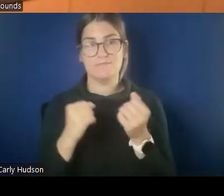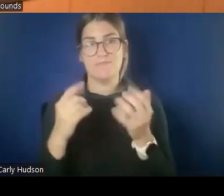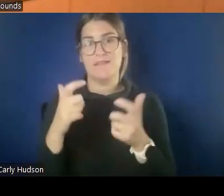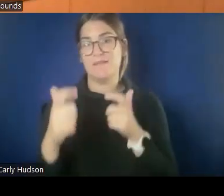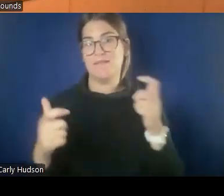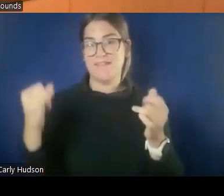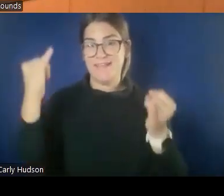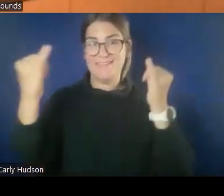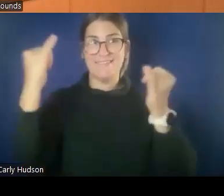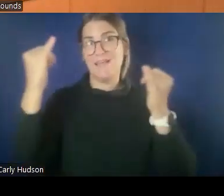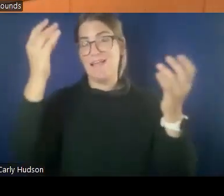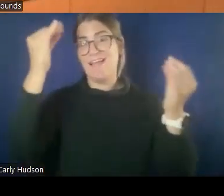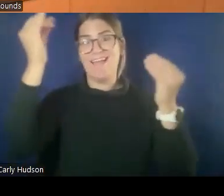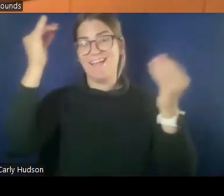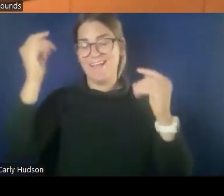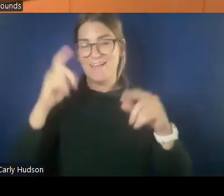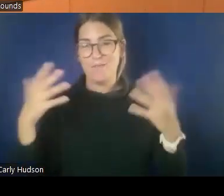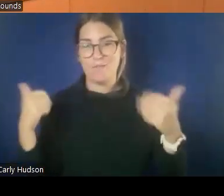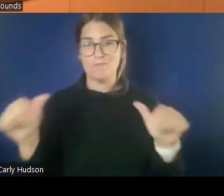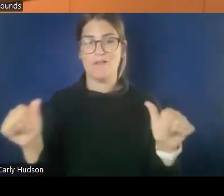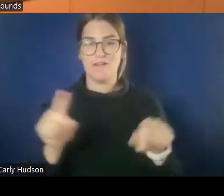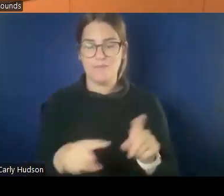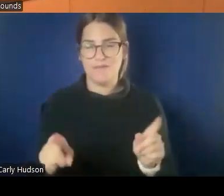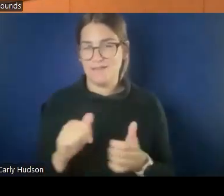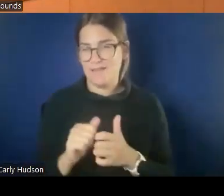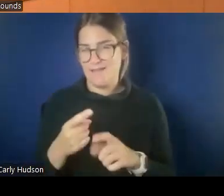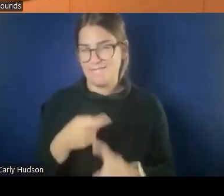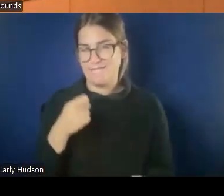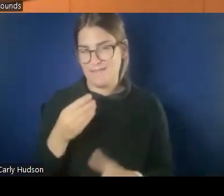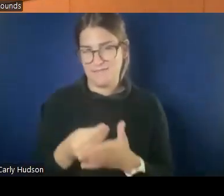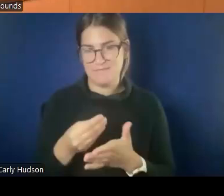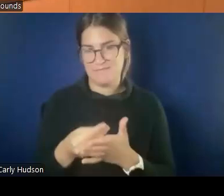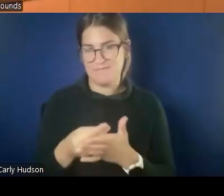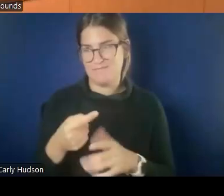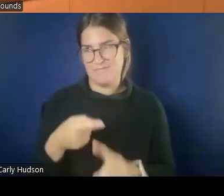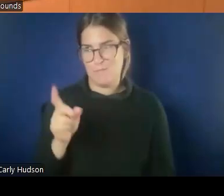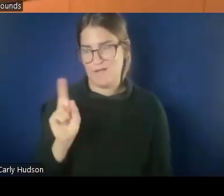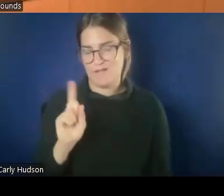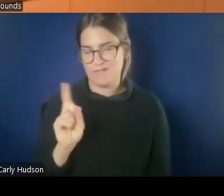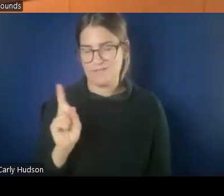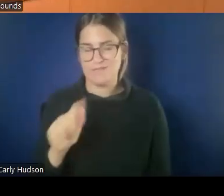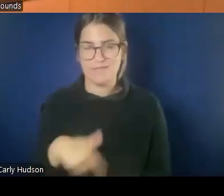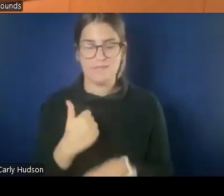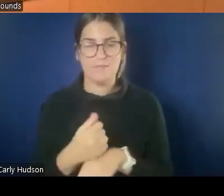like to try um and um implementing them and in a sustainable way is something that we're still